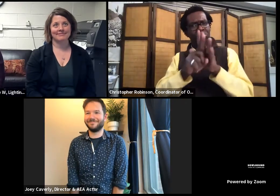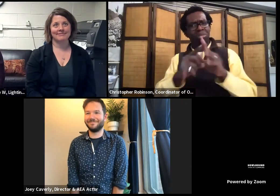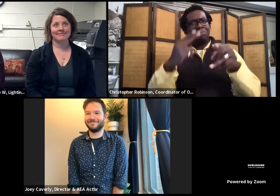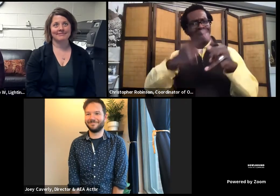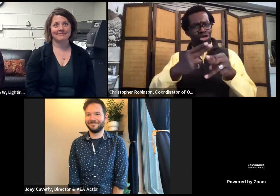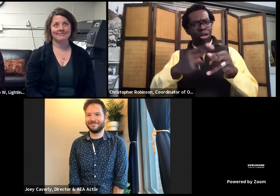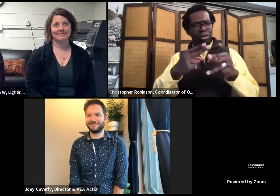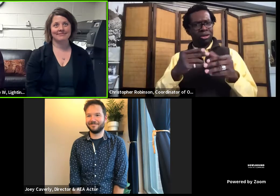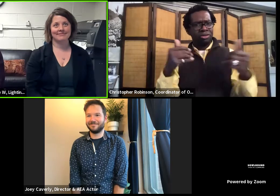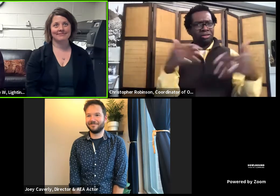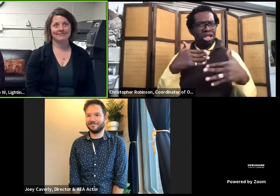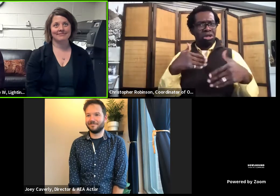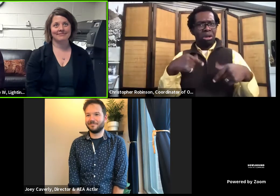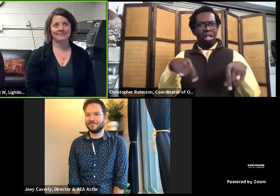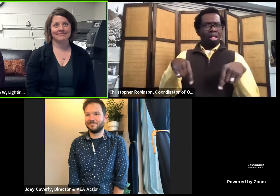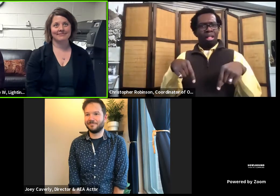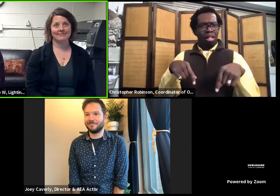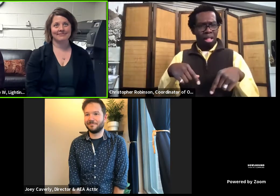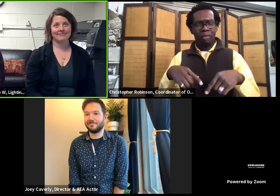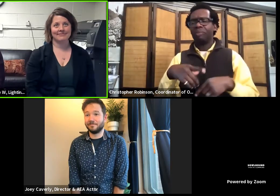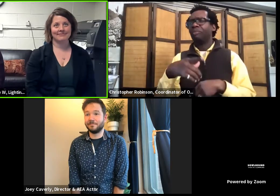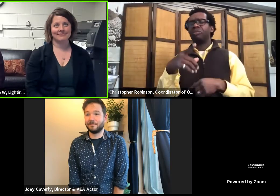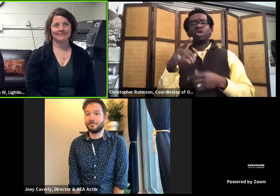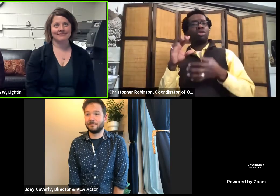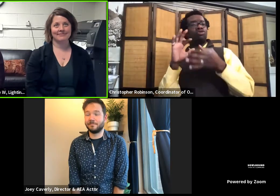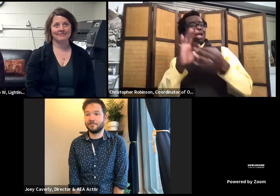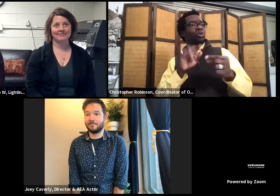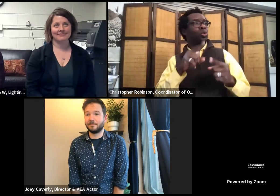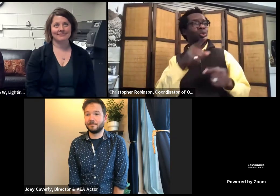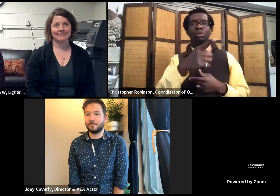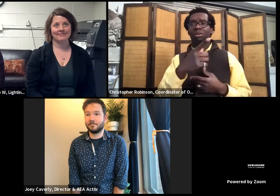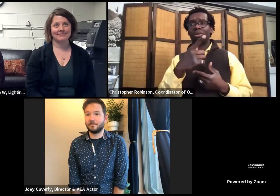in terms of logistics, or budget, or anything like that.